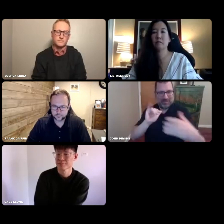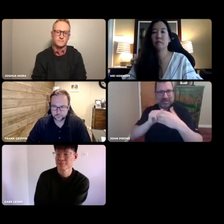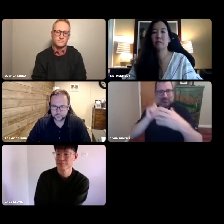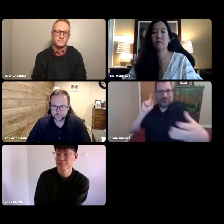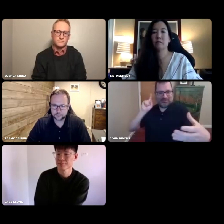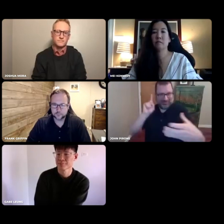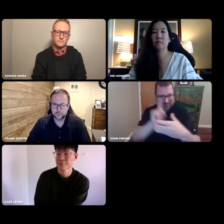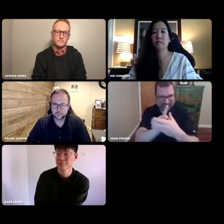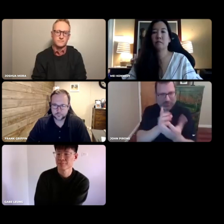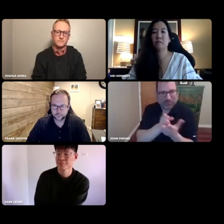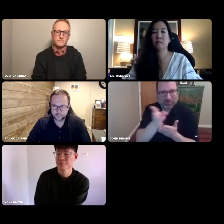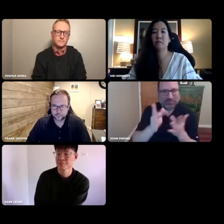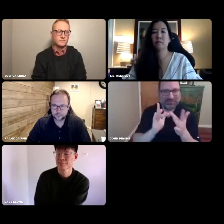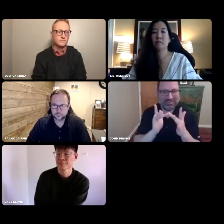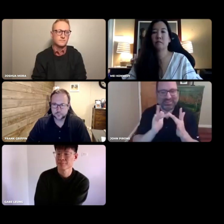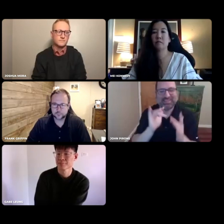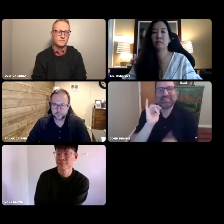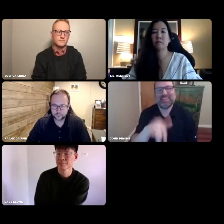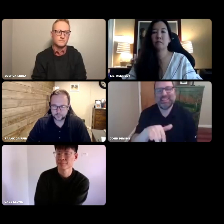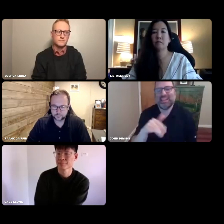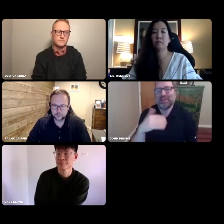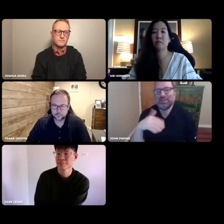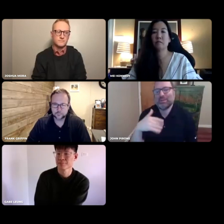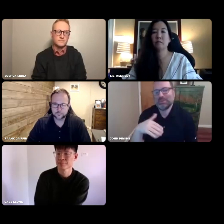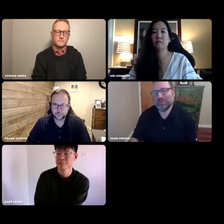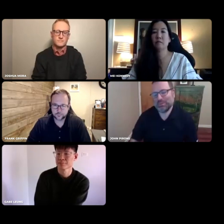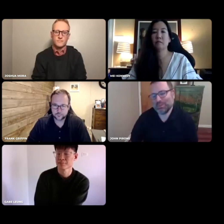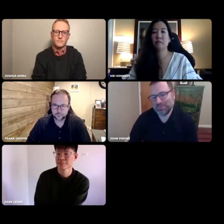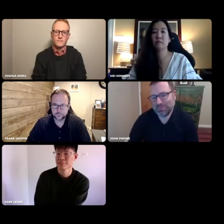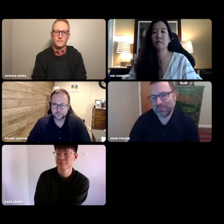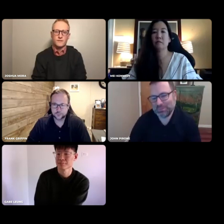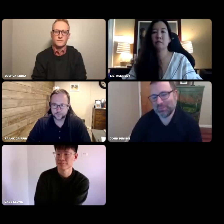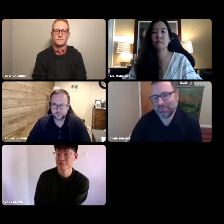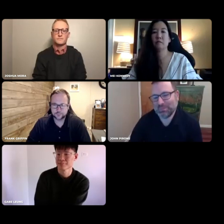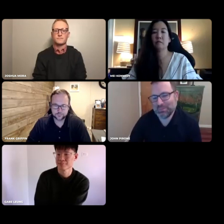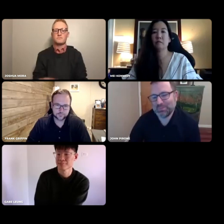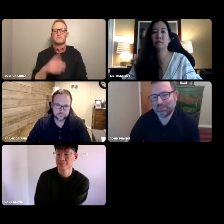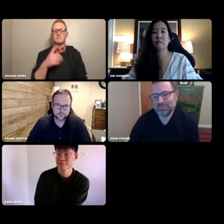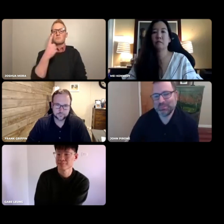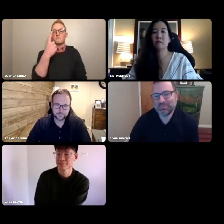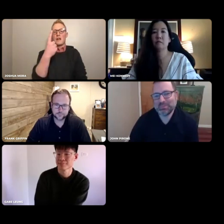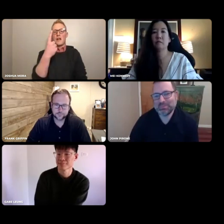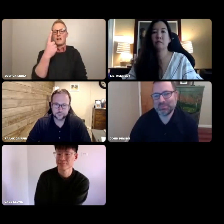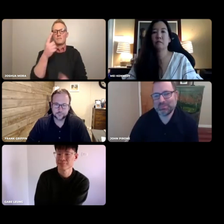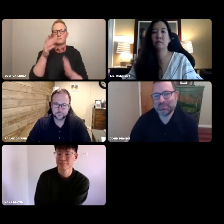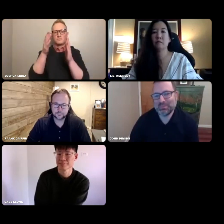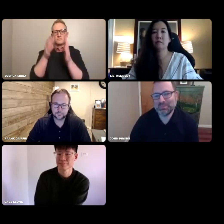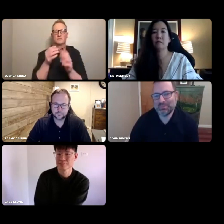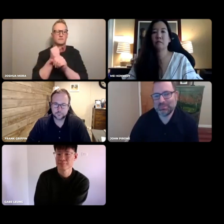I can't see the class, but I meet them and help online.